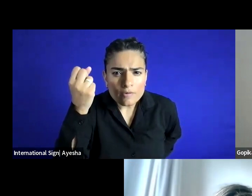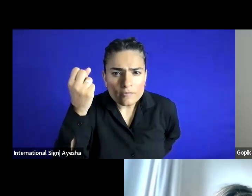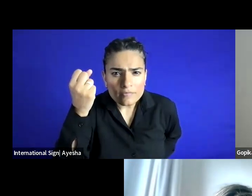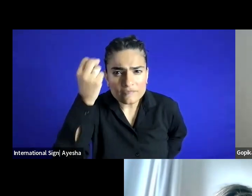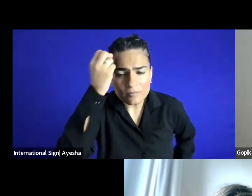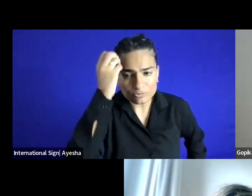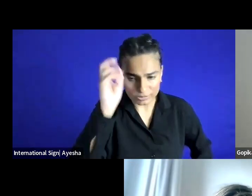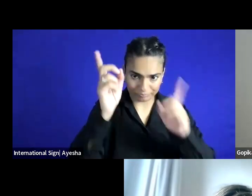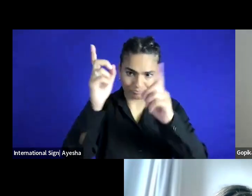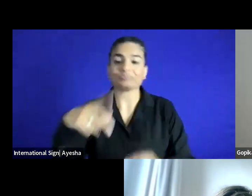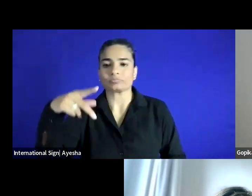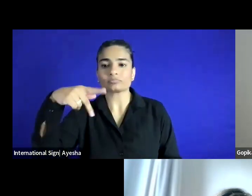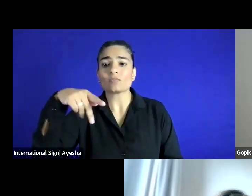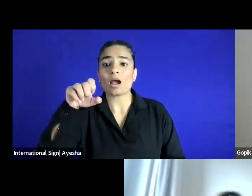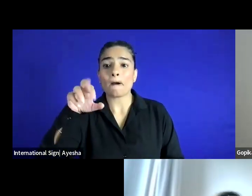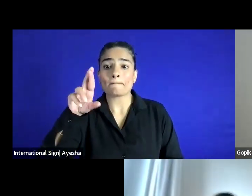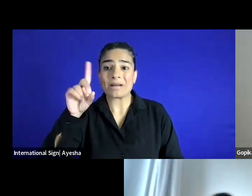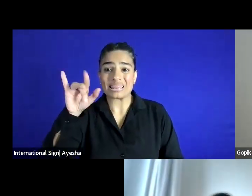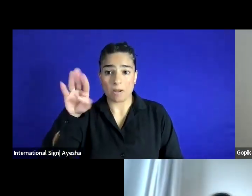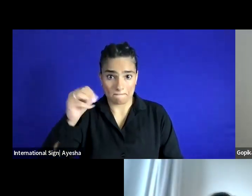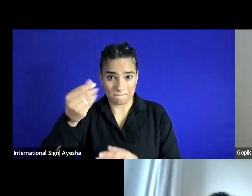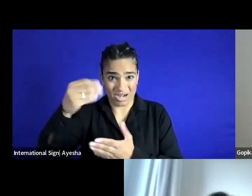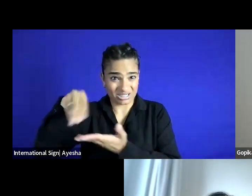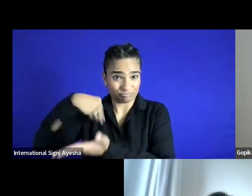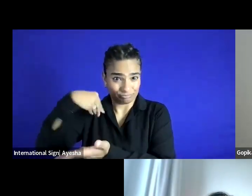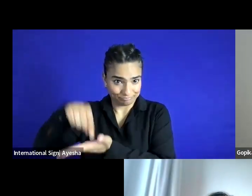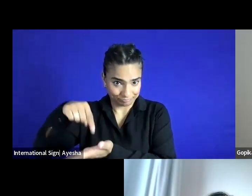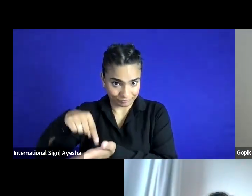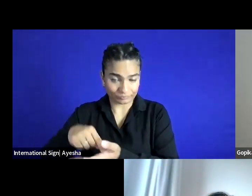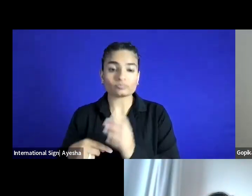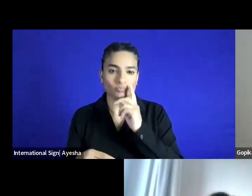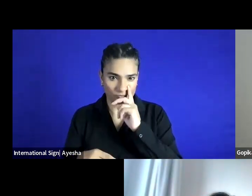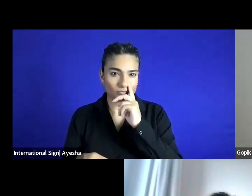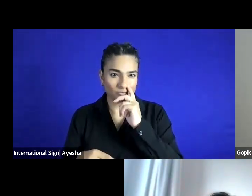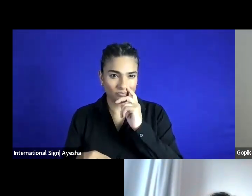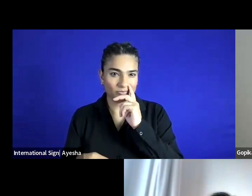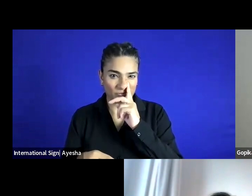We will be also uploading information on where to go for your podiums.